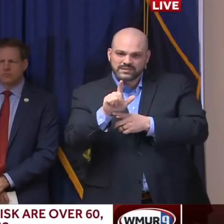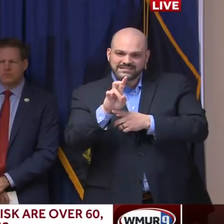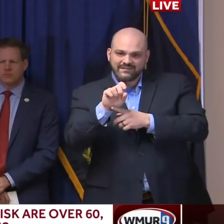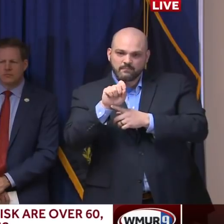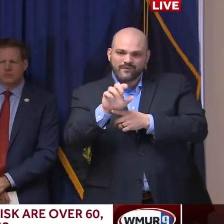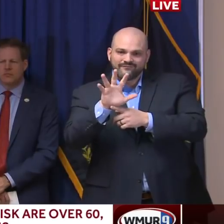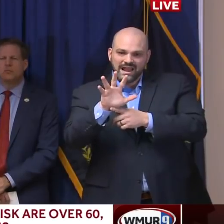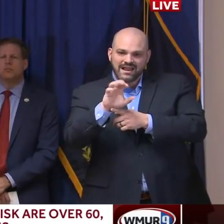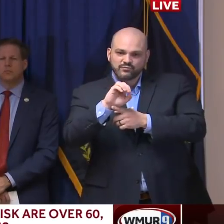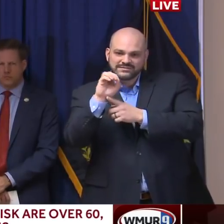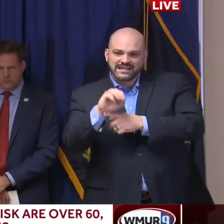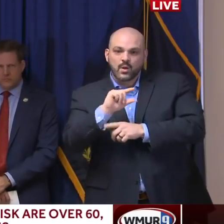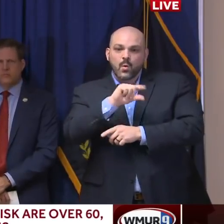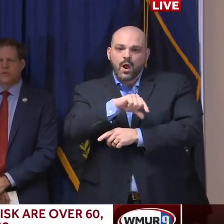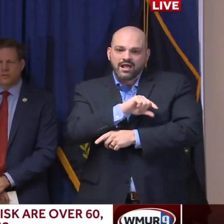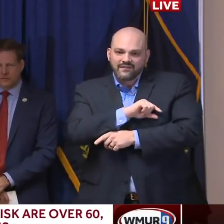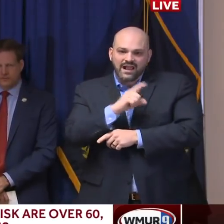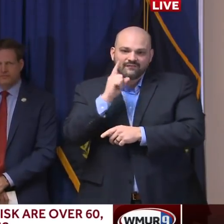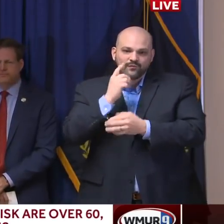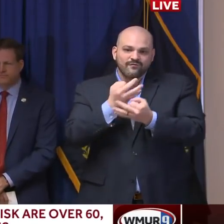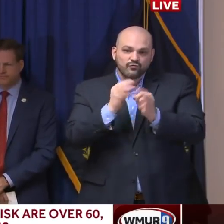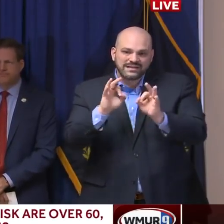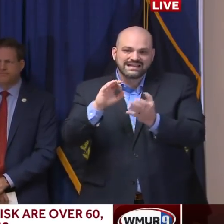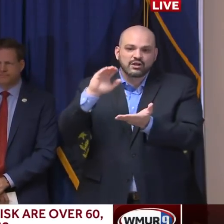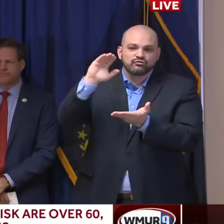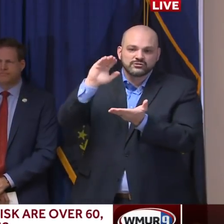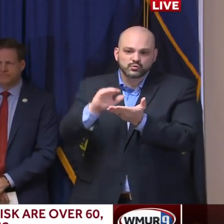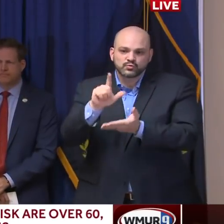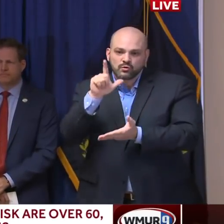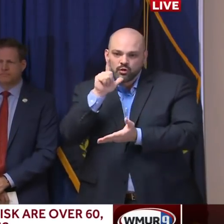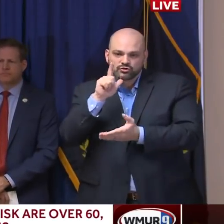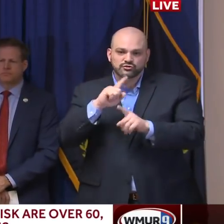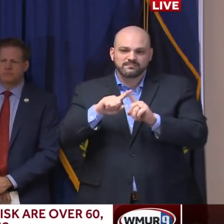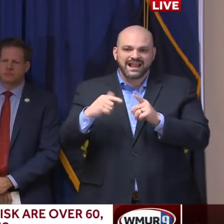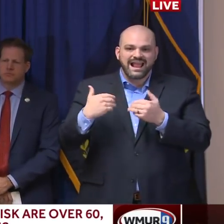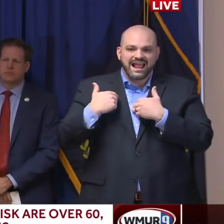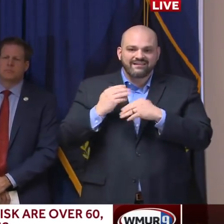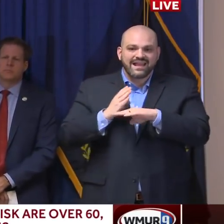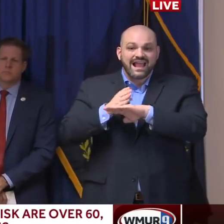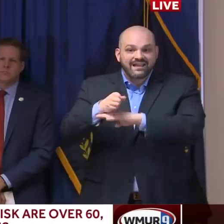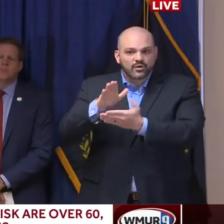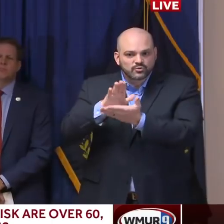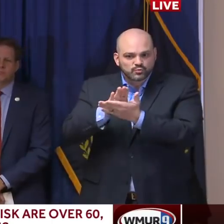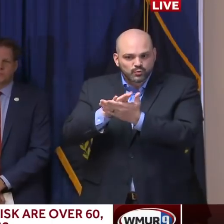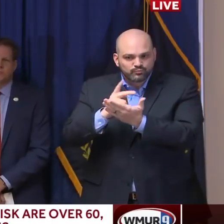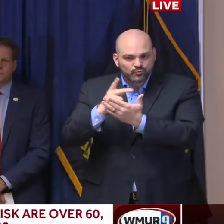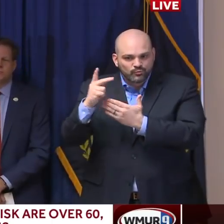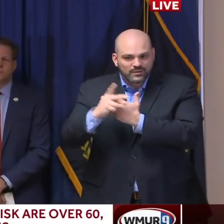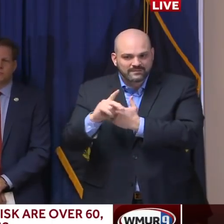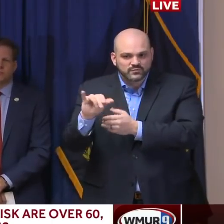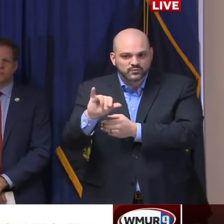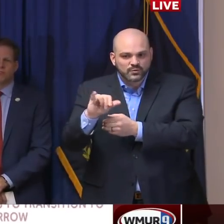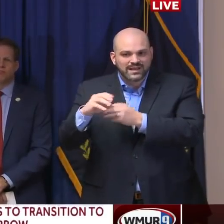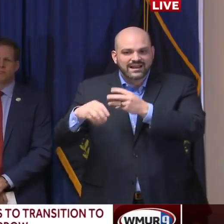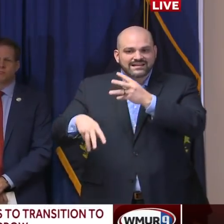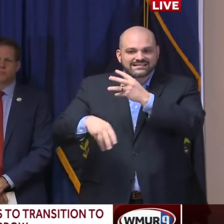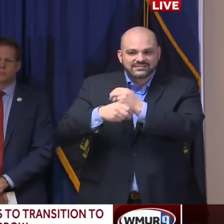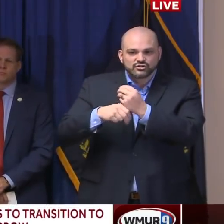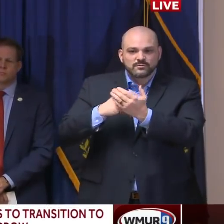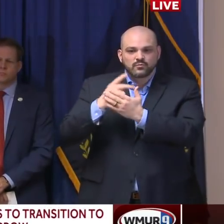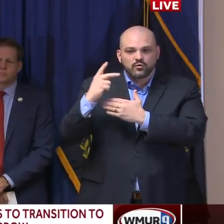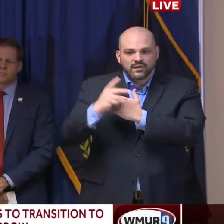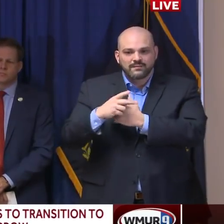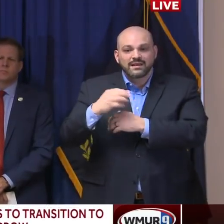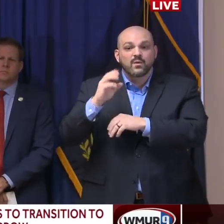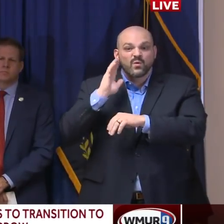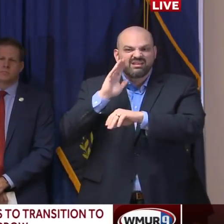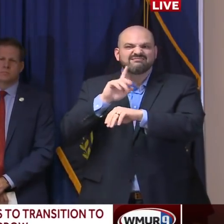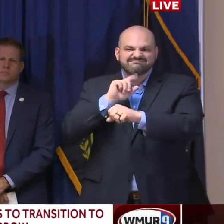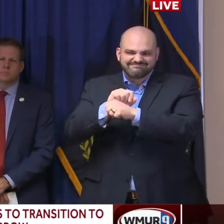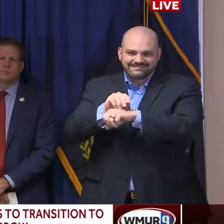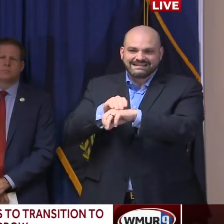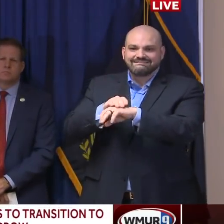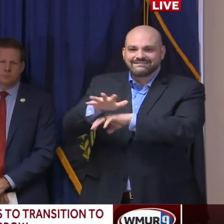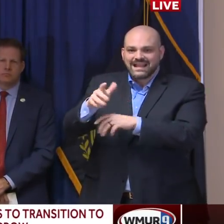I CAN TELL YOU THAT 27.5% QUALIFY FOR FREE AND REDUCED LUNCH, BUT OUR FOOD PROGRAMS EXTEND BEYOND THAT AND SOME OF OUR AFTERSCHOOL PROGRAMS AS WELL SO IT WILL IMPACT A BROADER